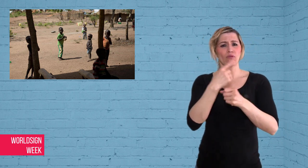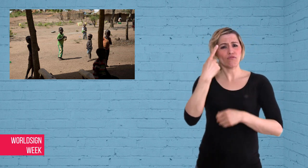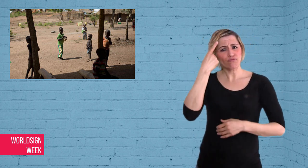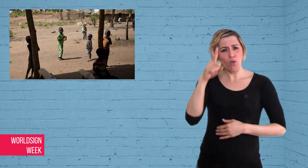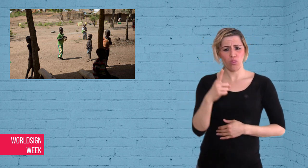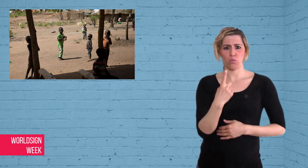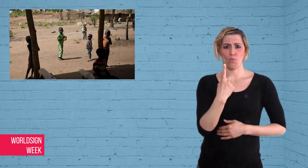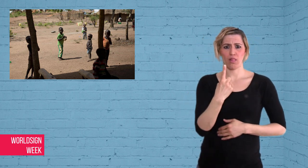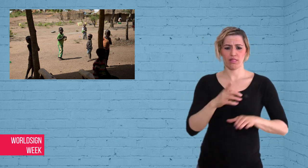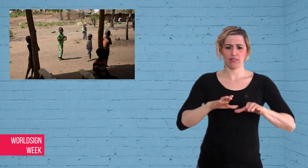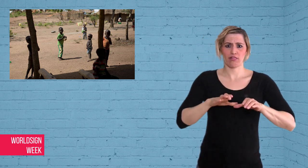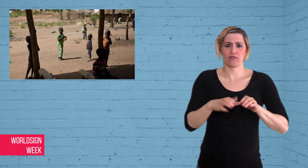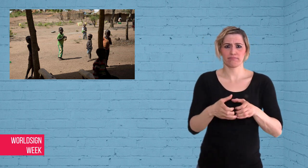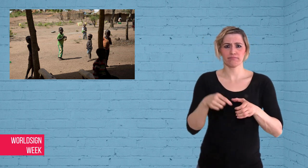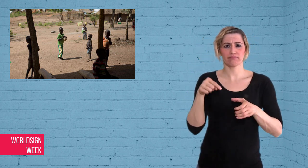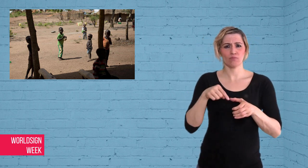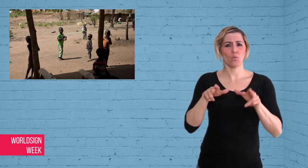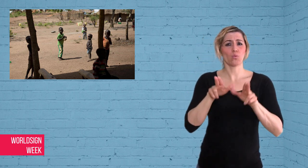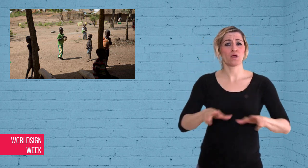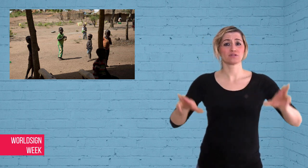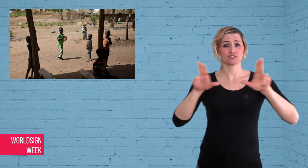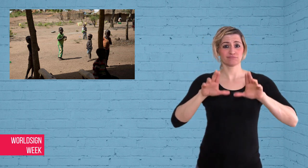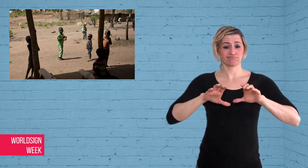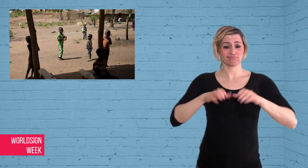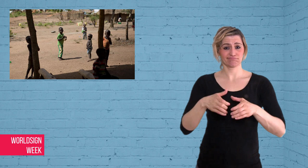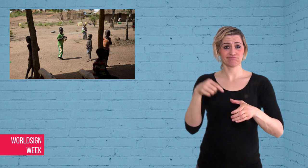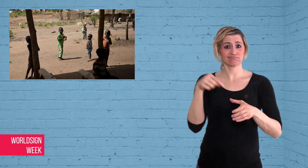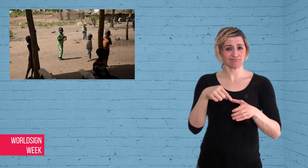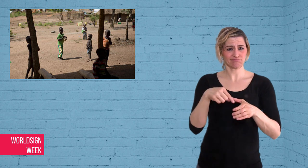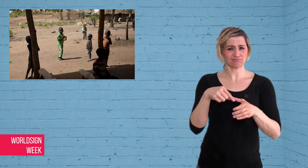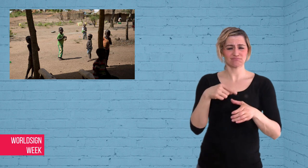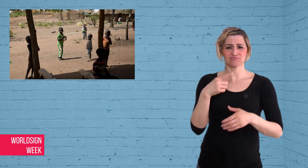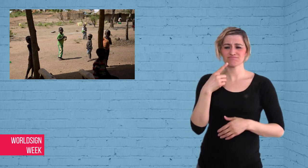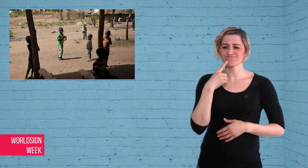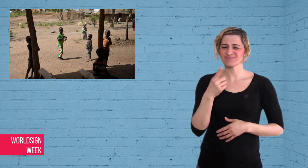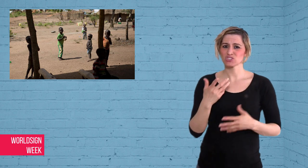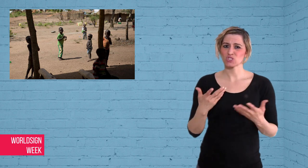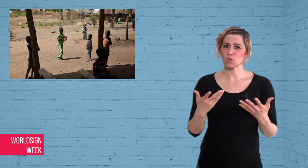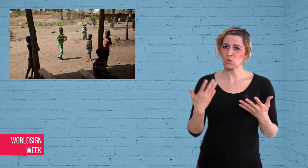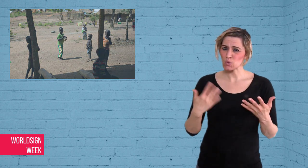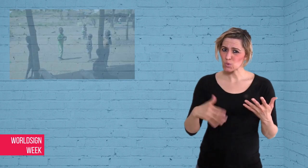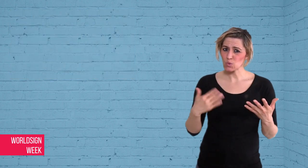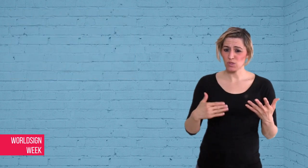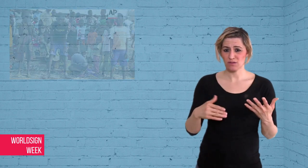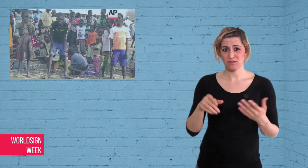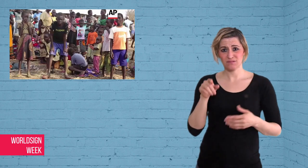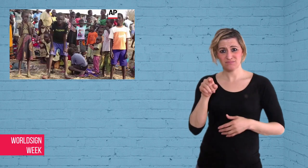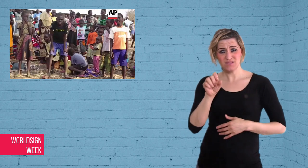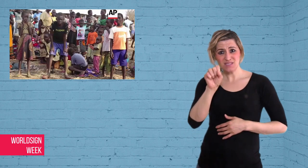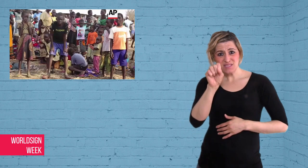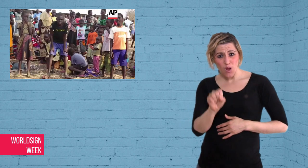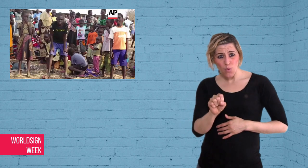said the future of South Sudan’s current